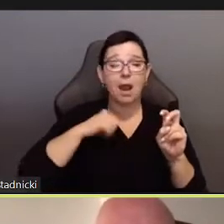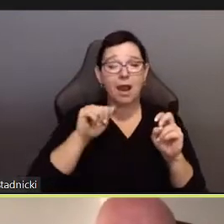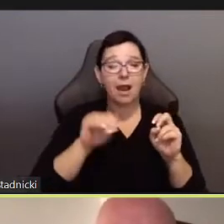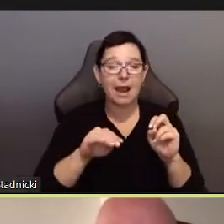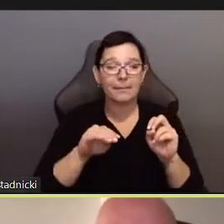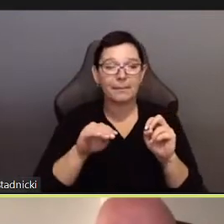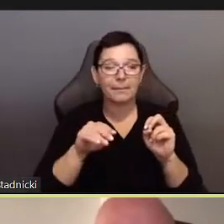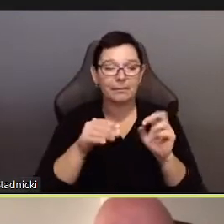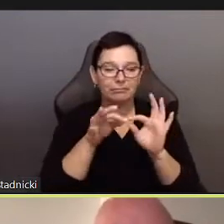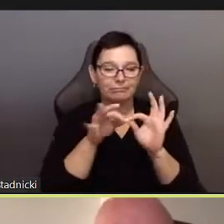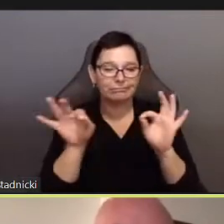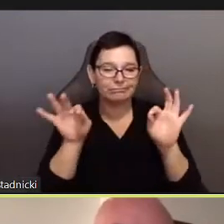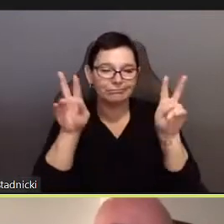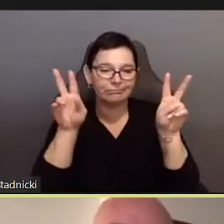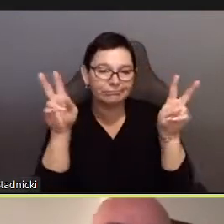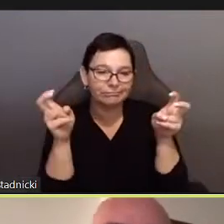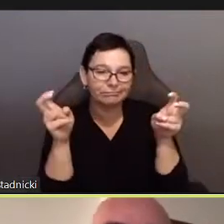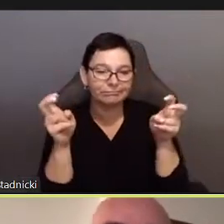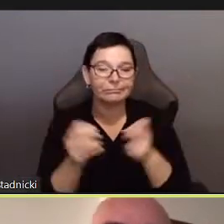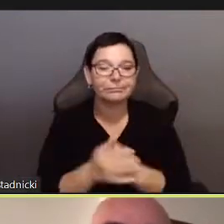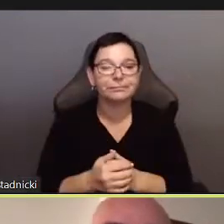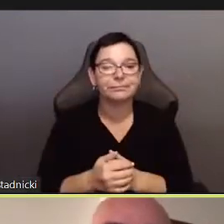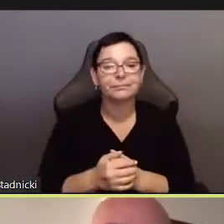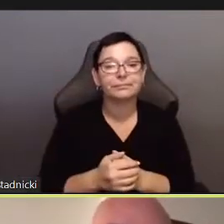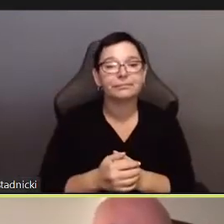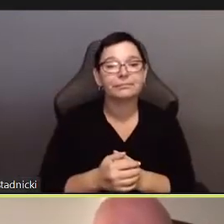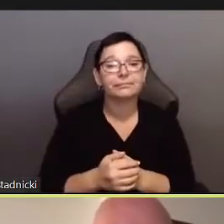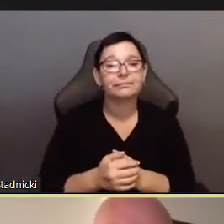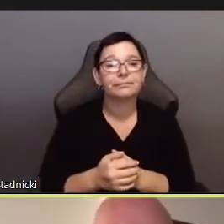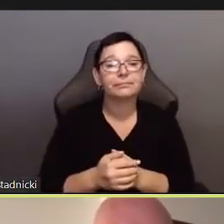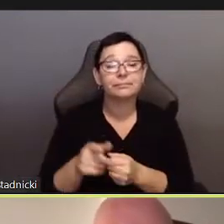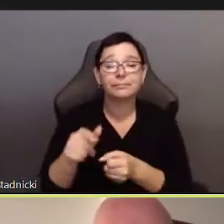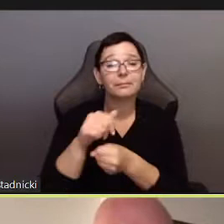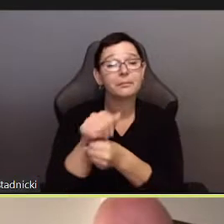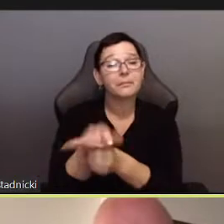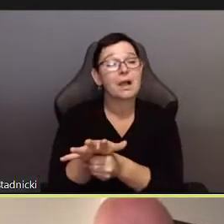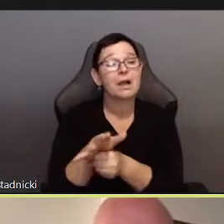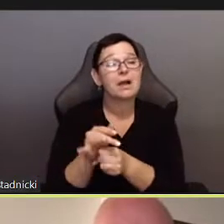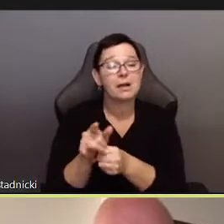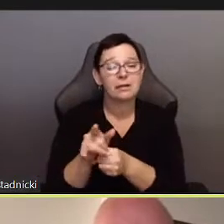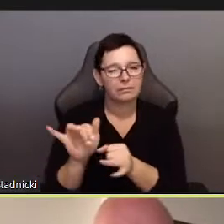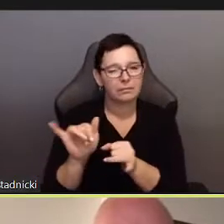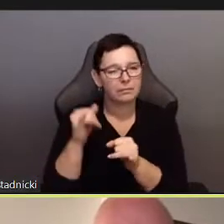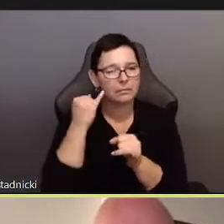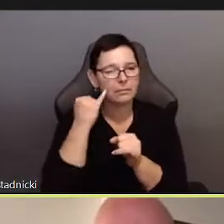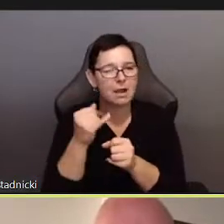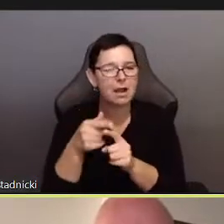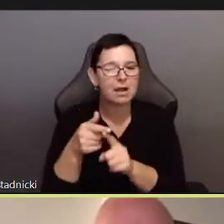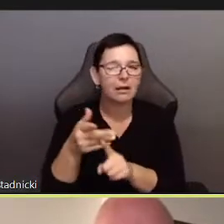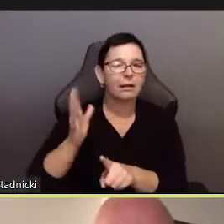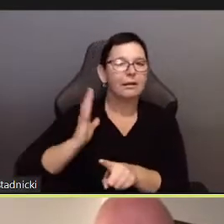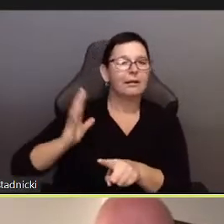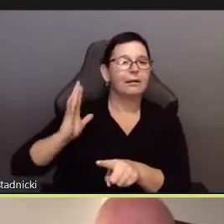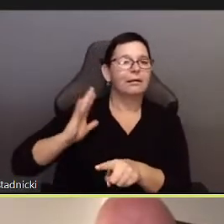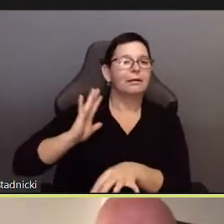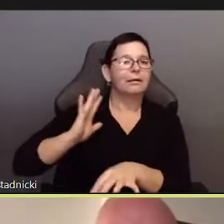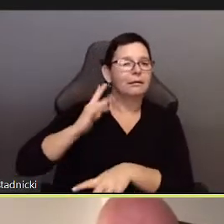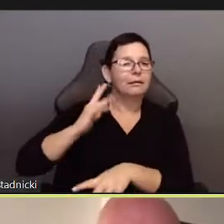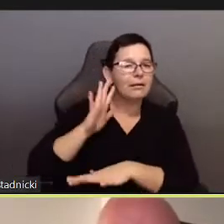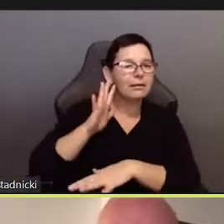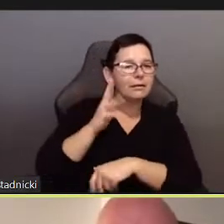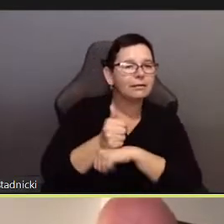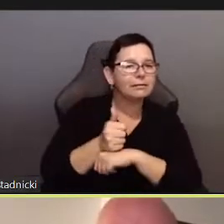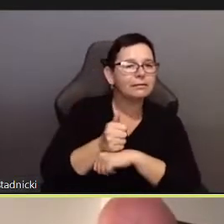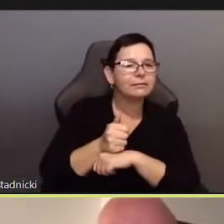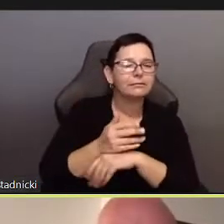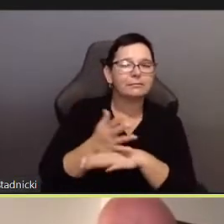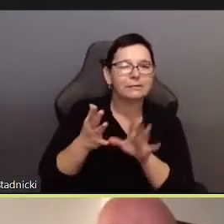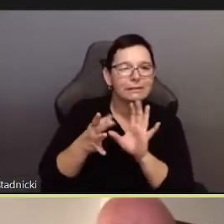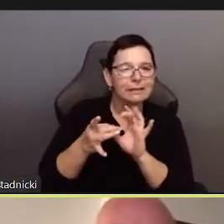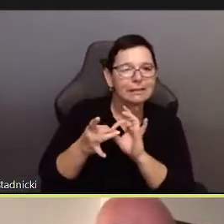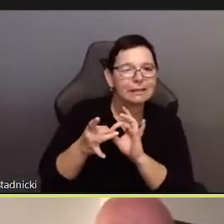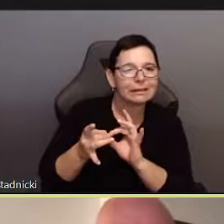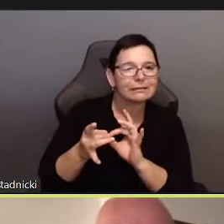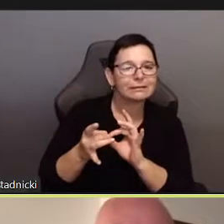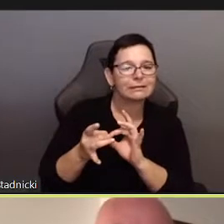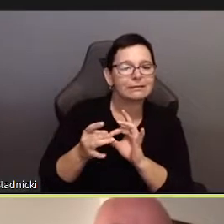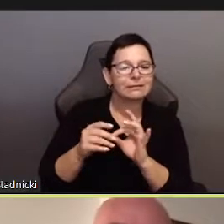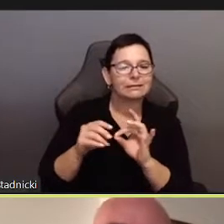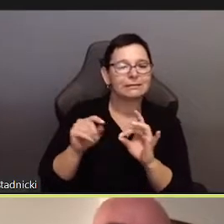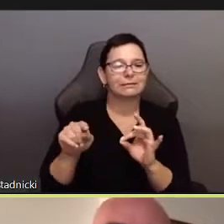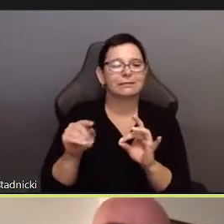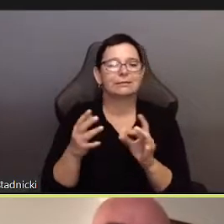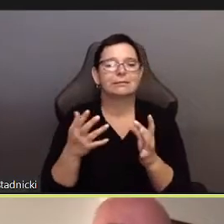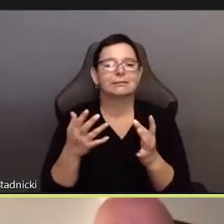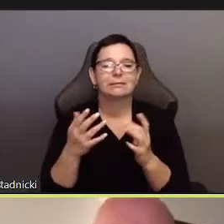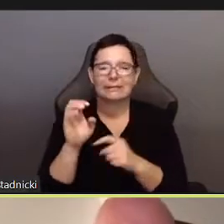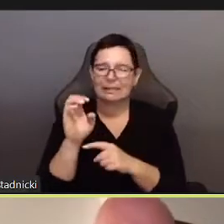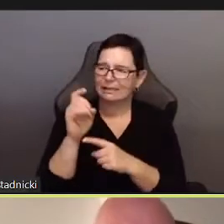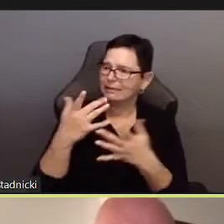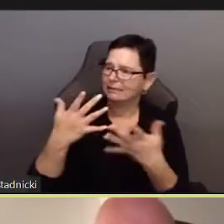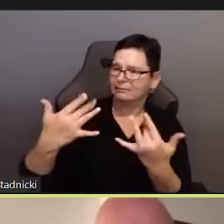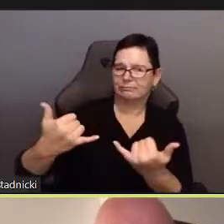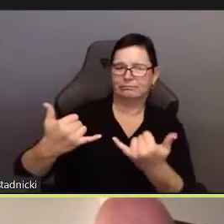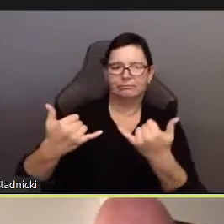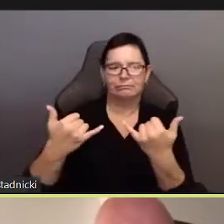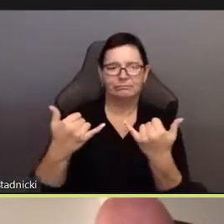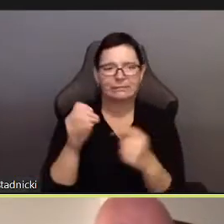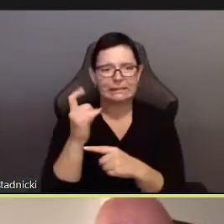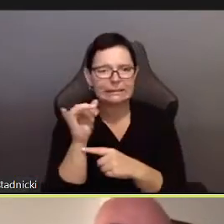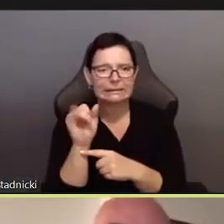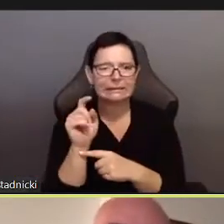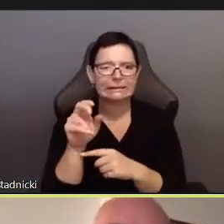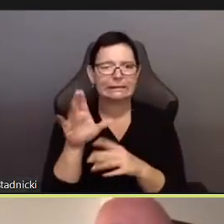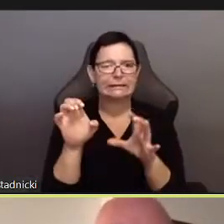The model here might be I am excluded, therefore I am.